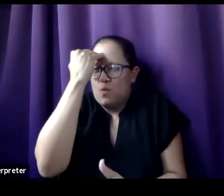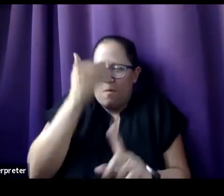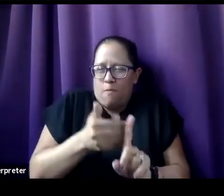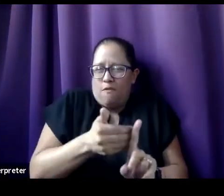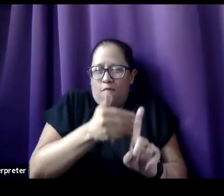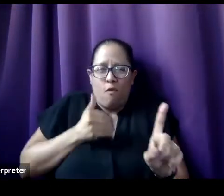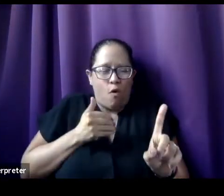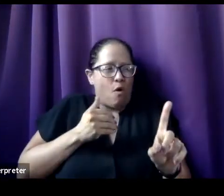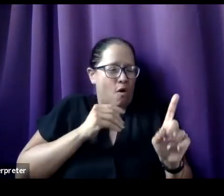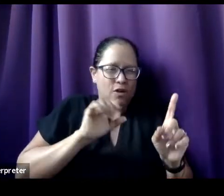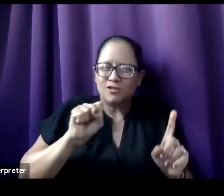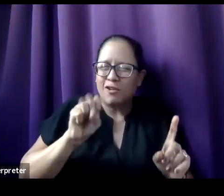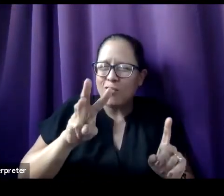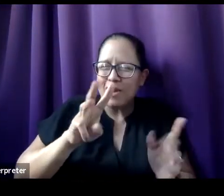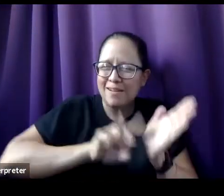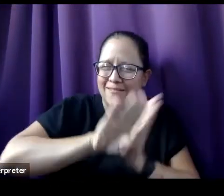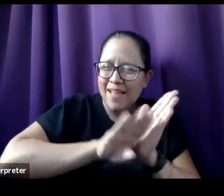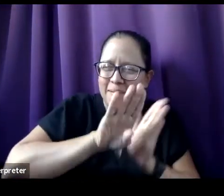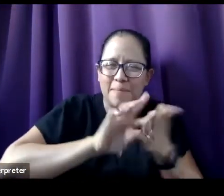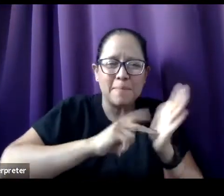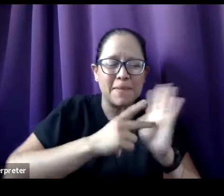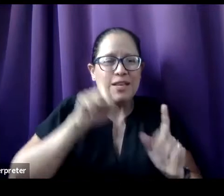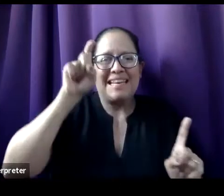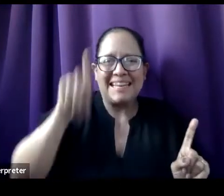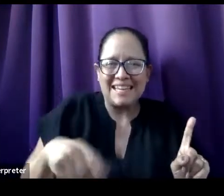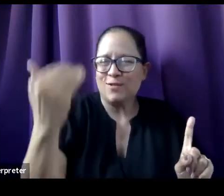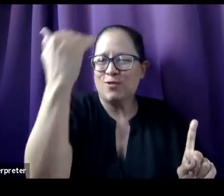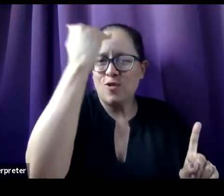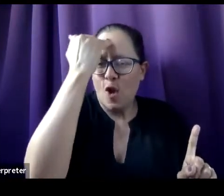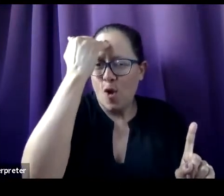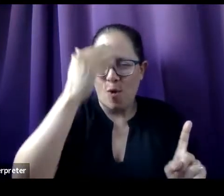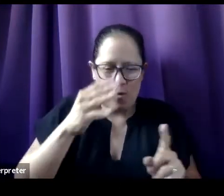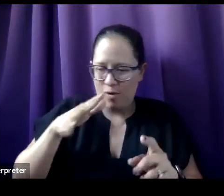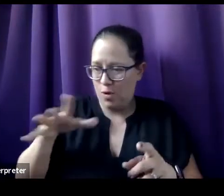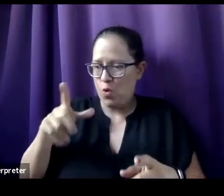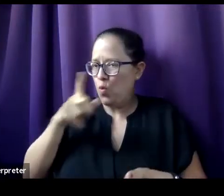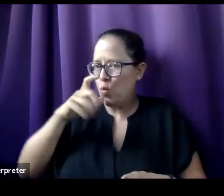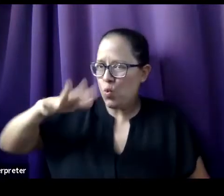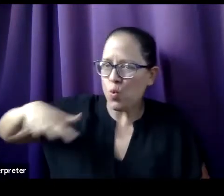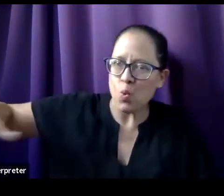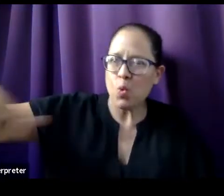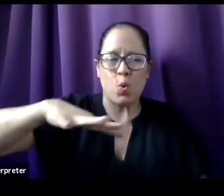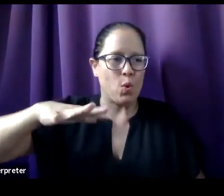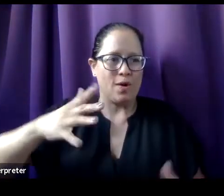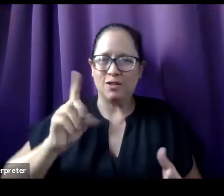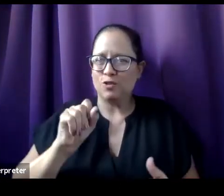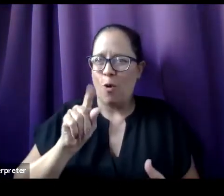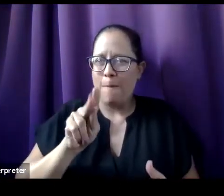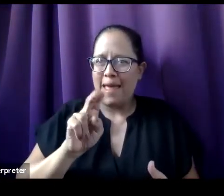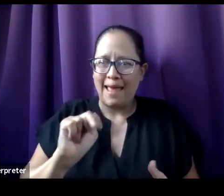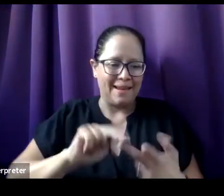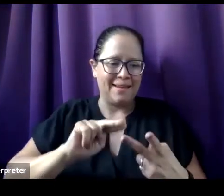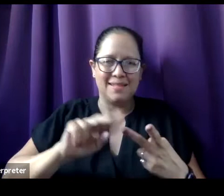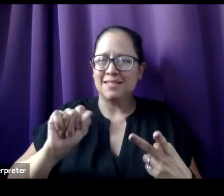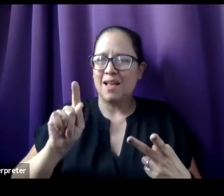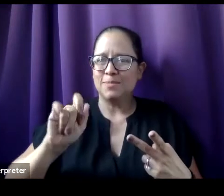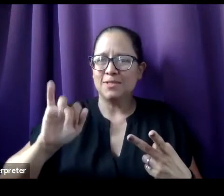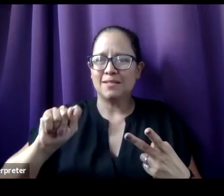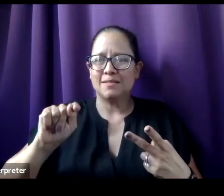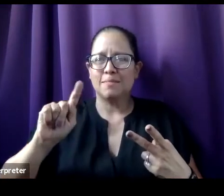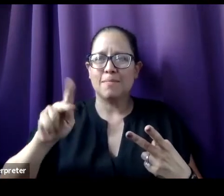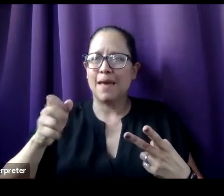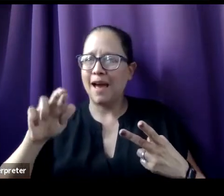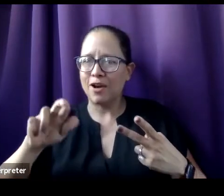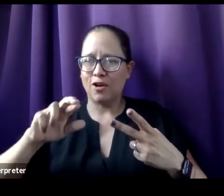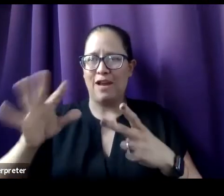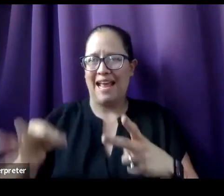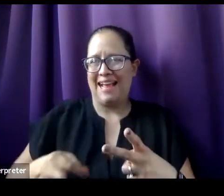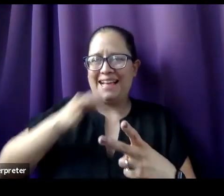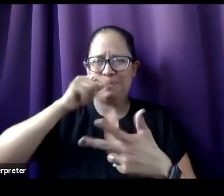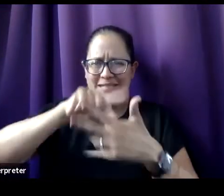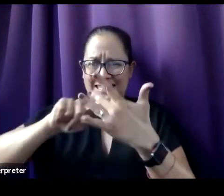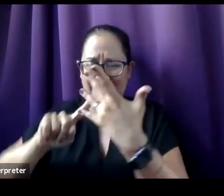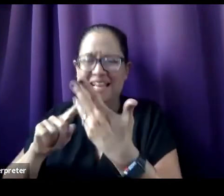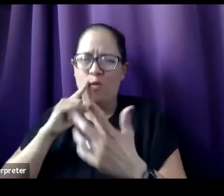requires deep connection to subject matter expertise domain expertise, and I'll return to those terms at the end of this talk.